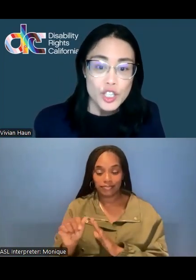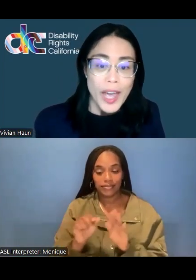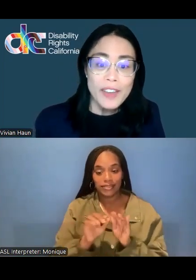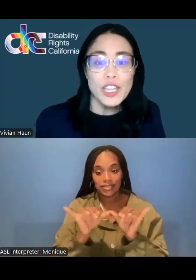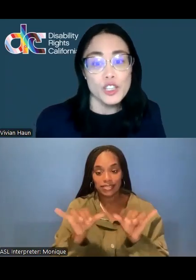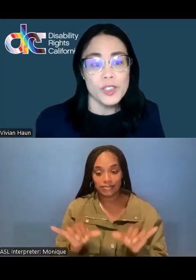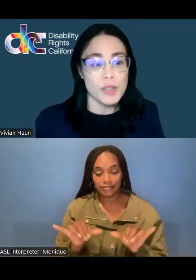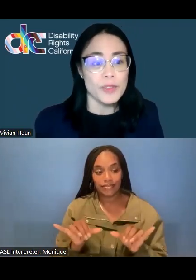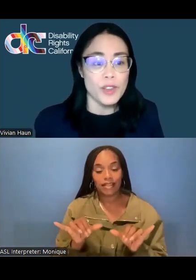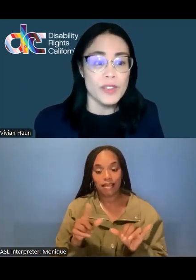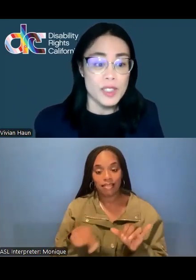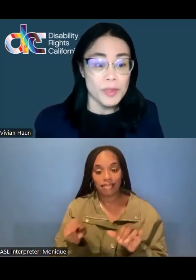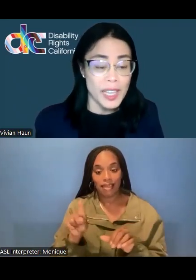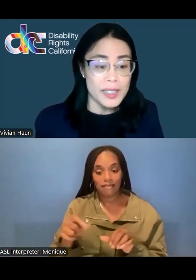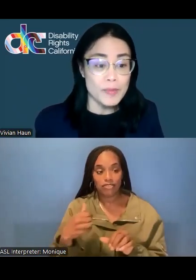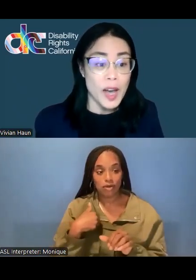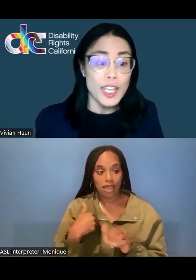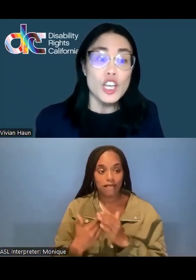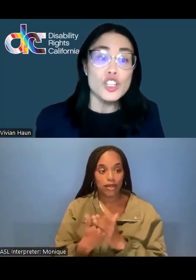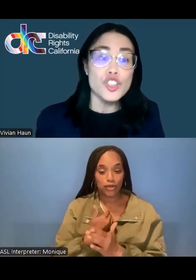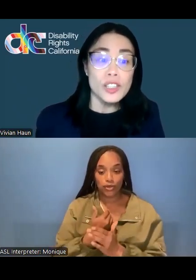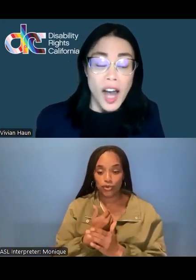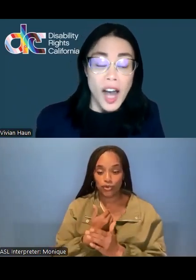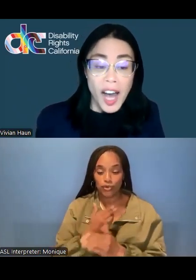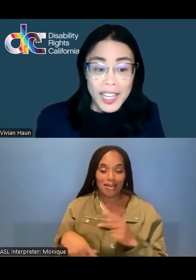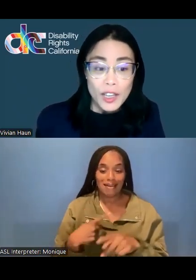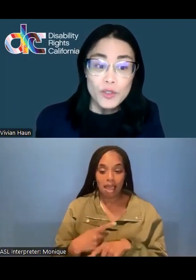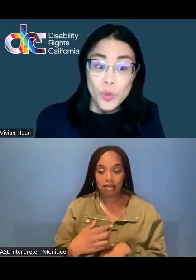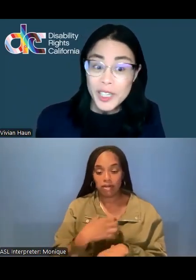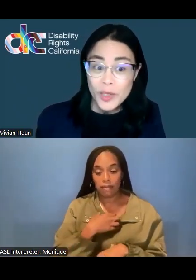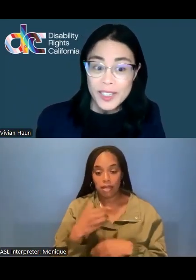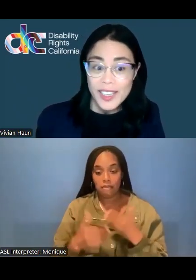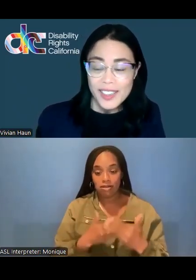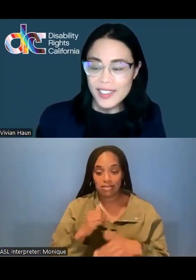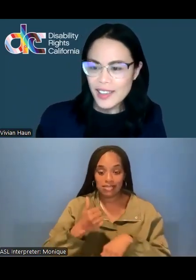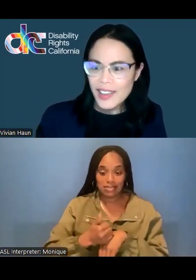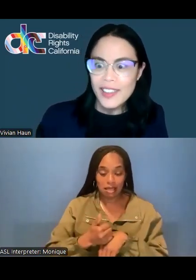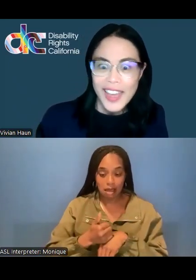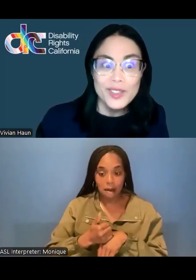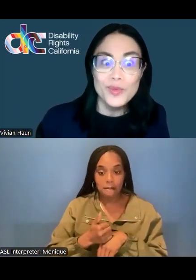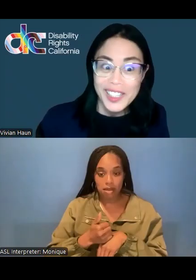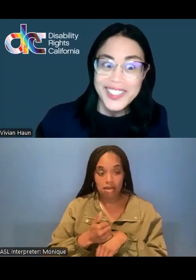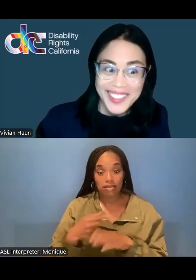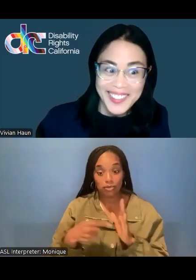to have a new type of grievance in place by July of 2026. That's really soon.